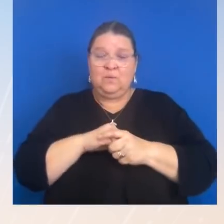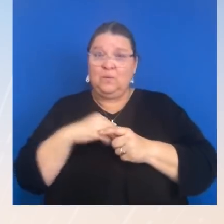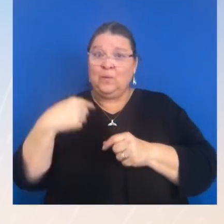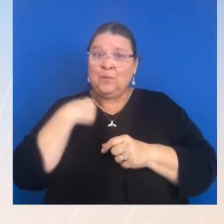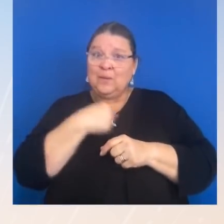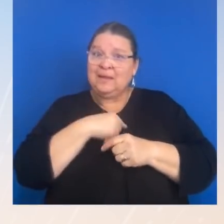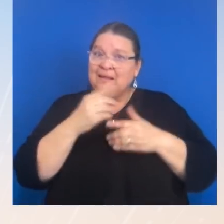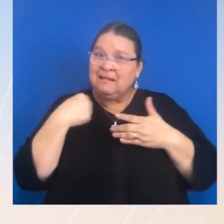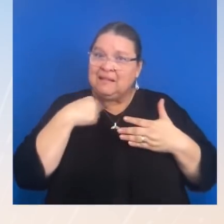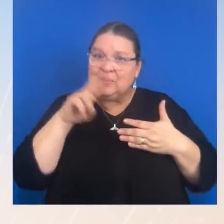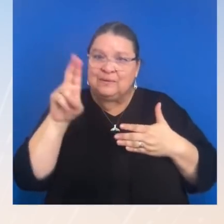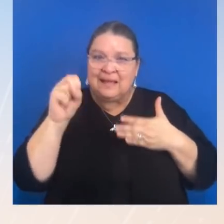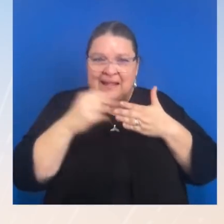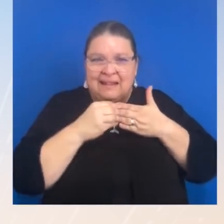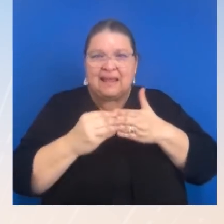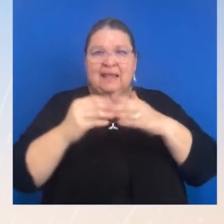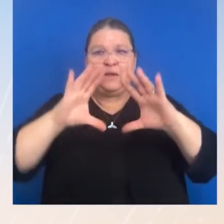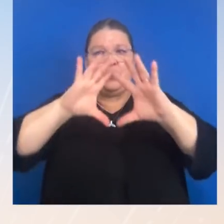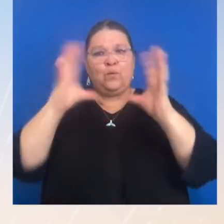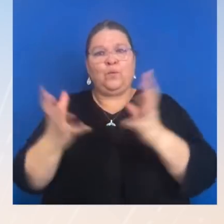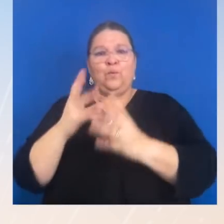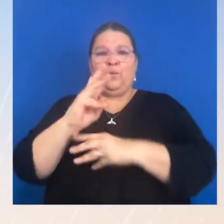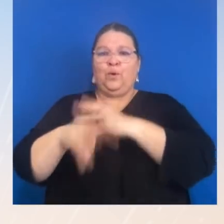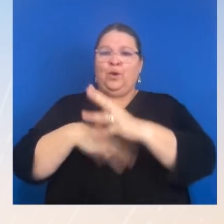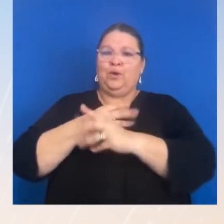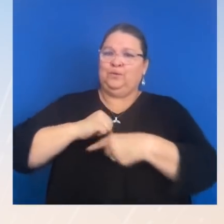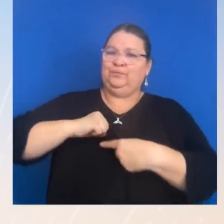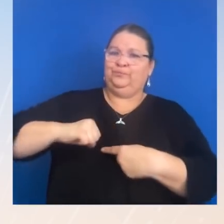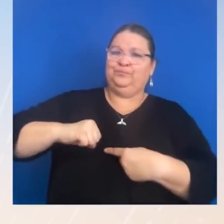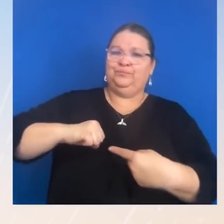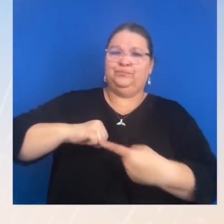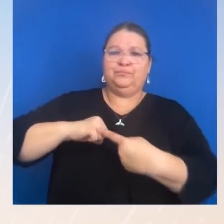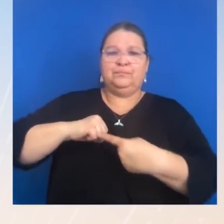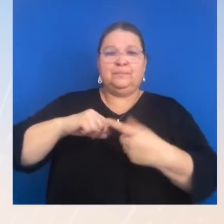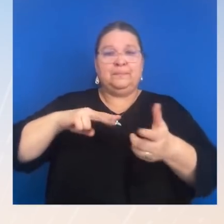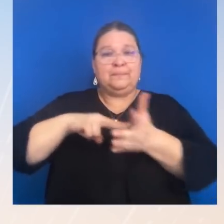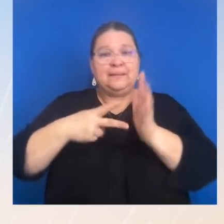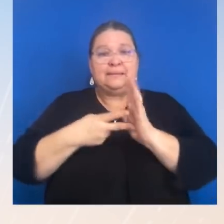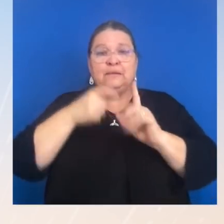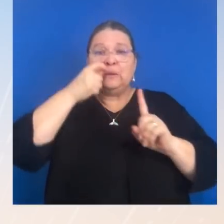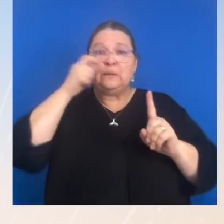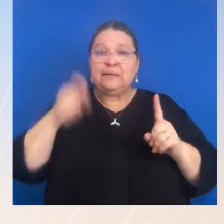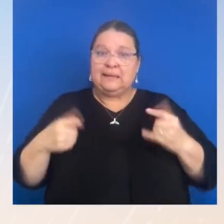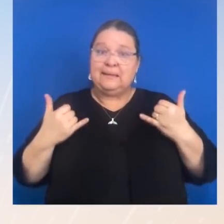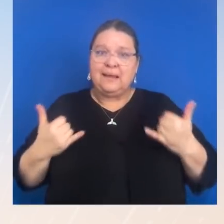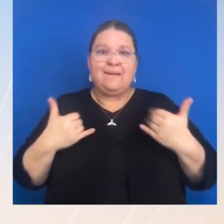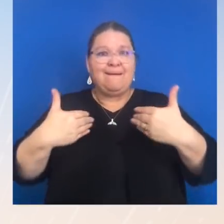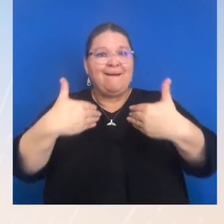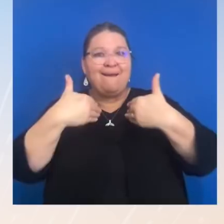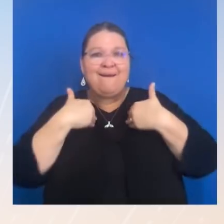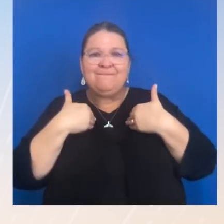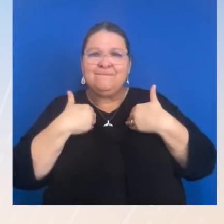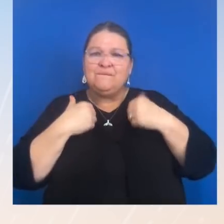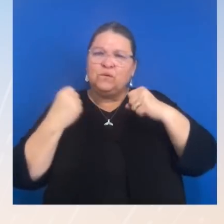in a position of increasing, hopefully, strength in their negotiations and discussions. The Press: Is the U.S. playing any concrete role